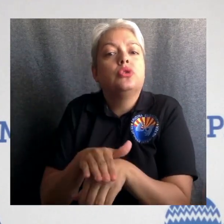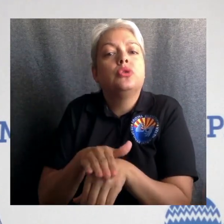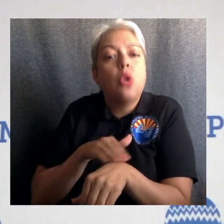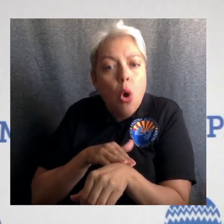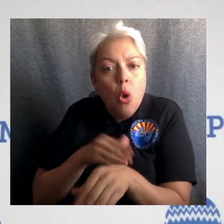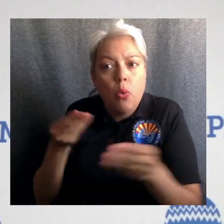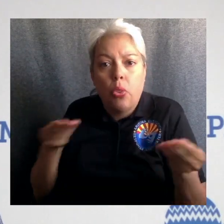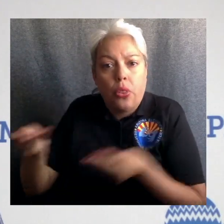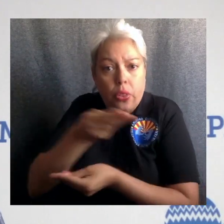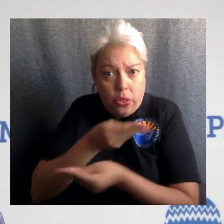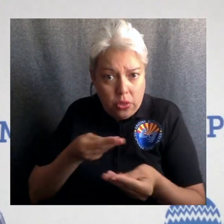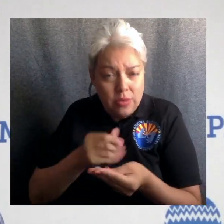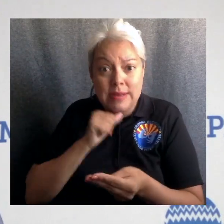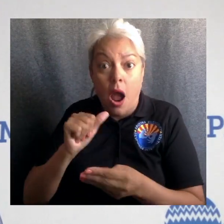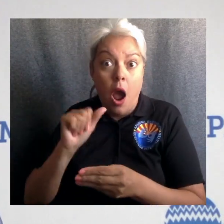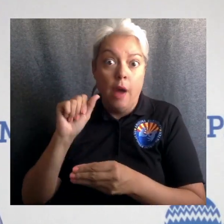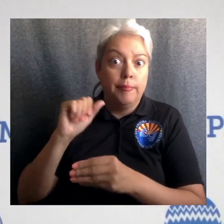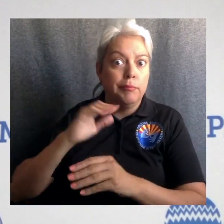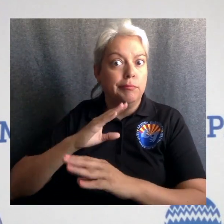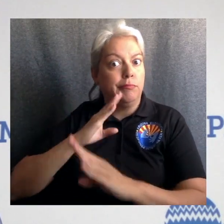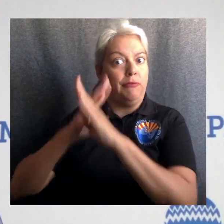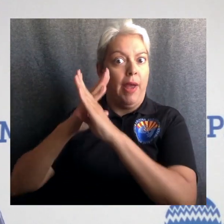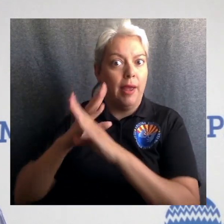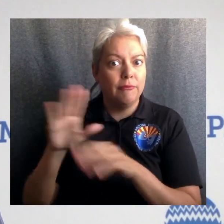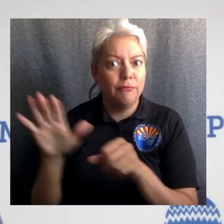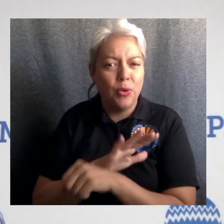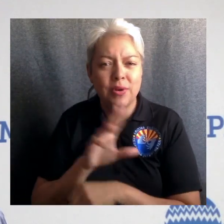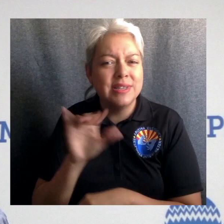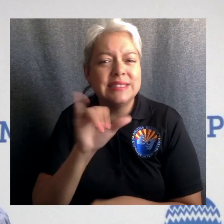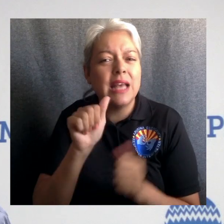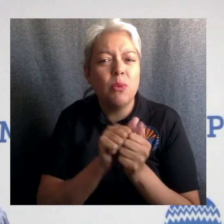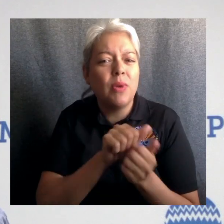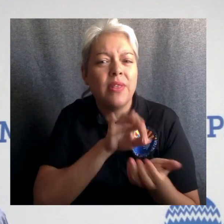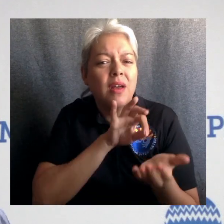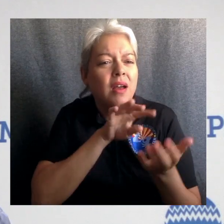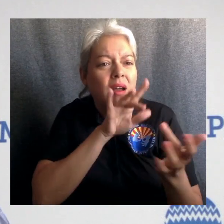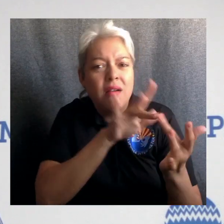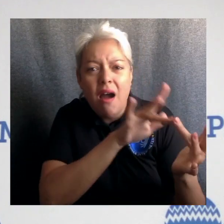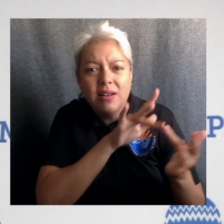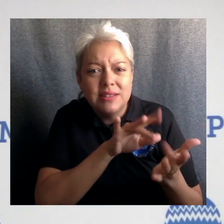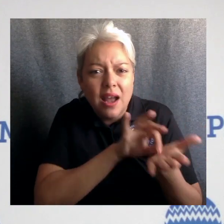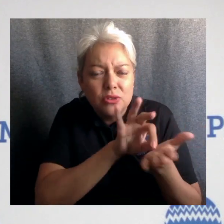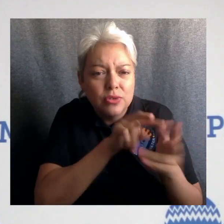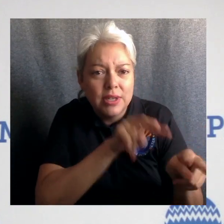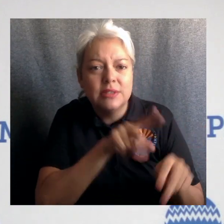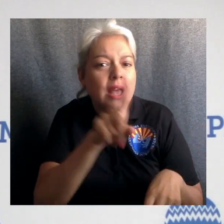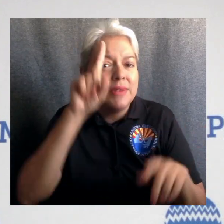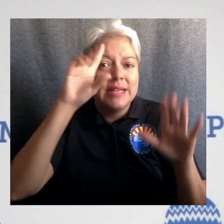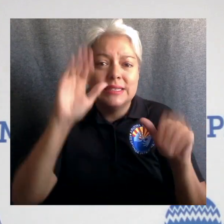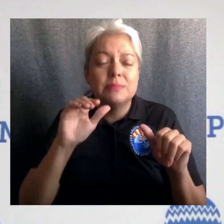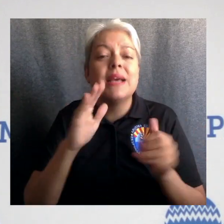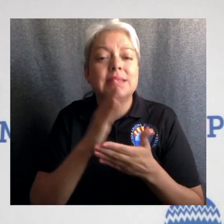it. The same thing is going to happen with contact tracing. You just got to expect there’s going to be leaking around the edges no matter how